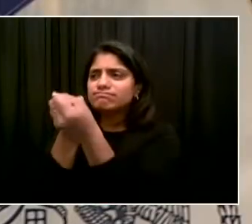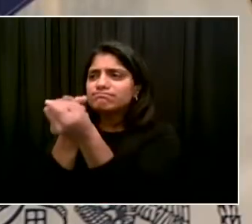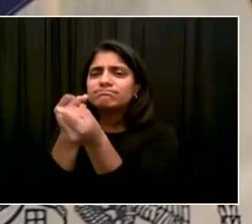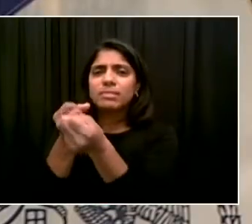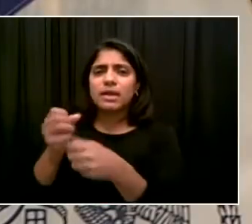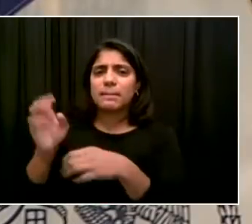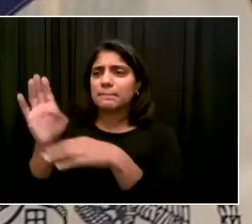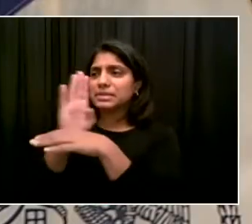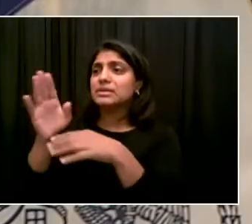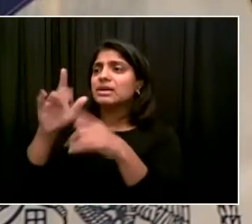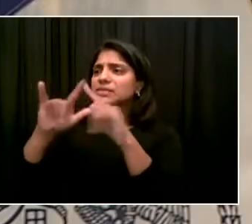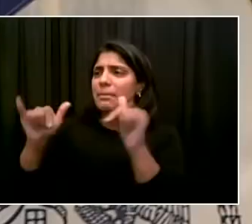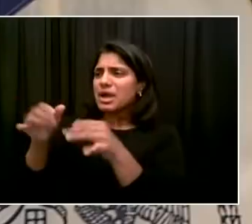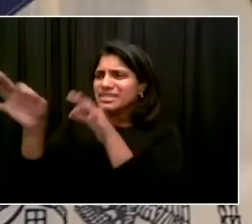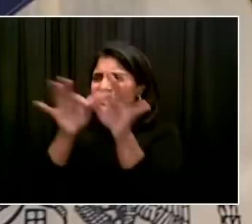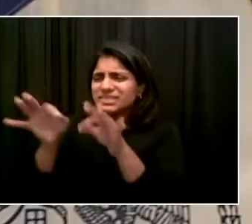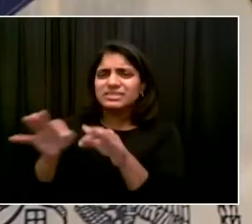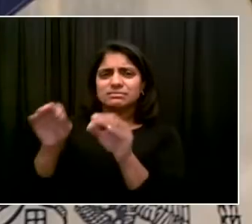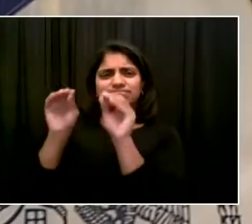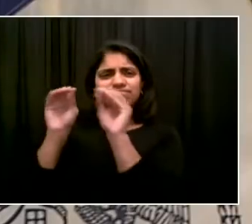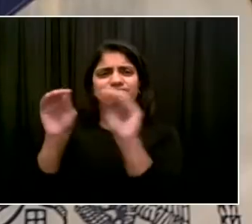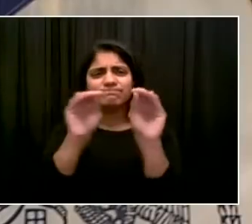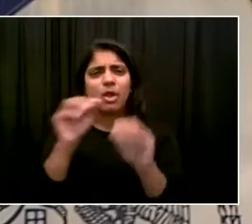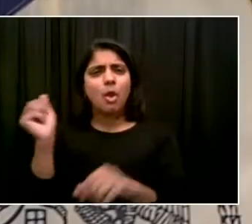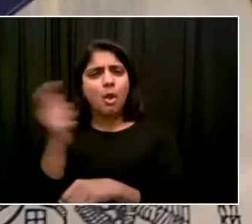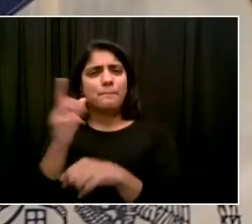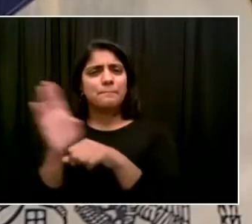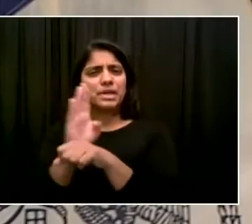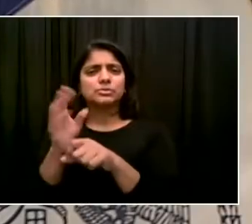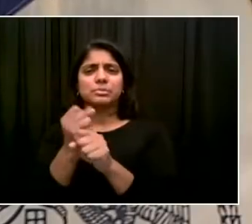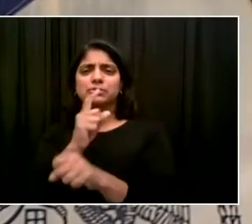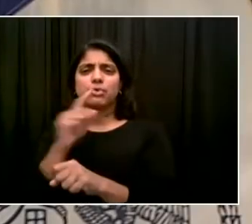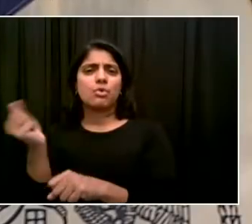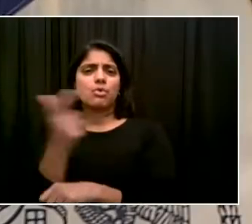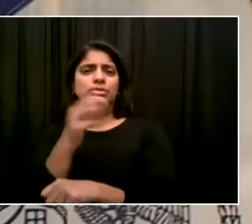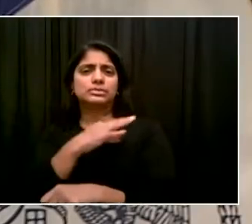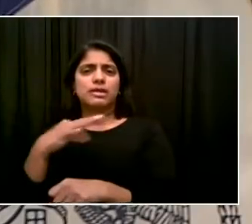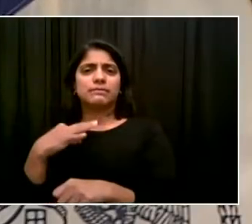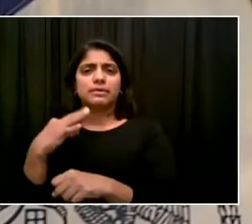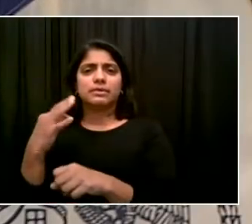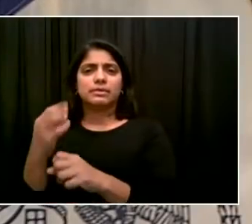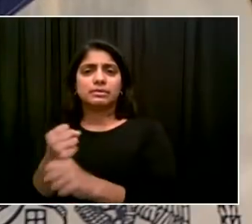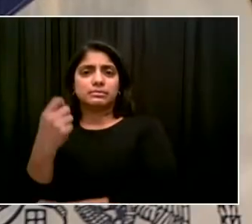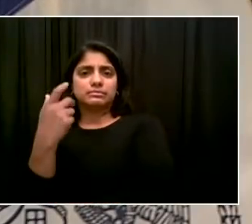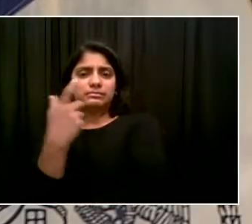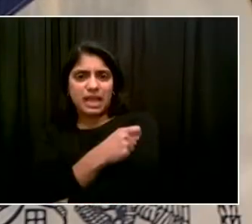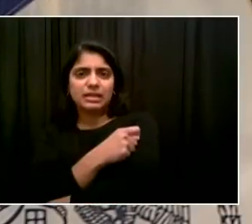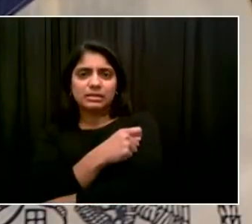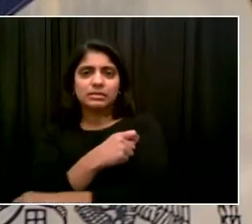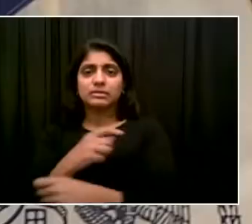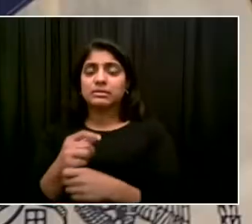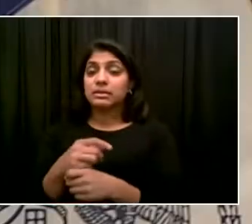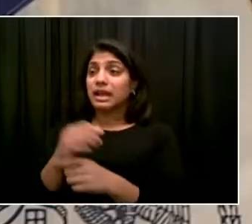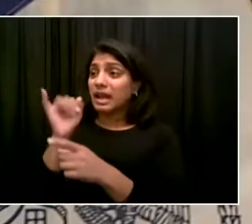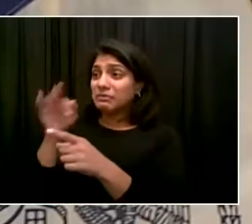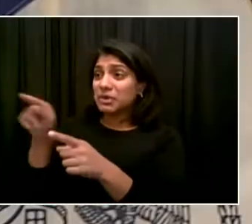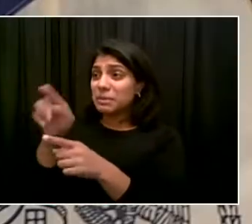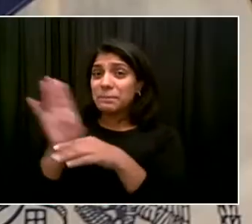WE WILL FOLLOW UP WITH SBUINESSES, WE WILL MAKE SURE THEY UNDERSTAND. WE OBVIOUSLY WATCH IF THERE'S